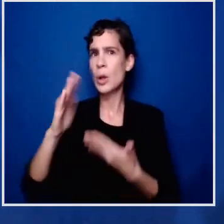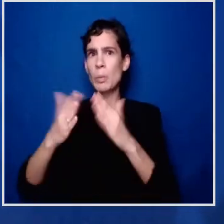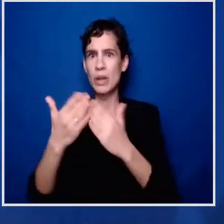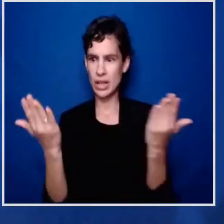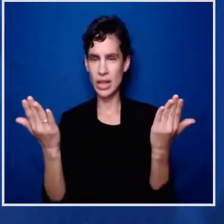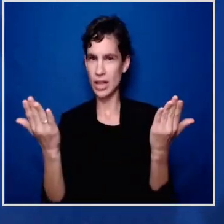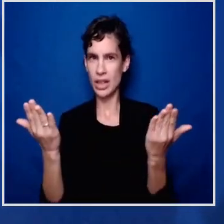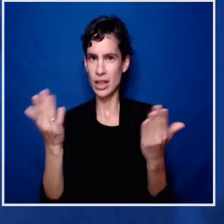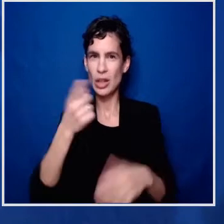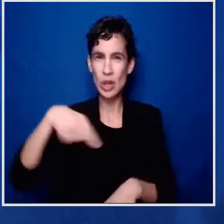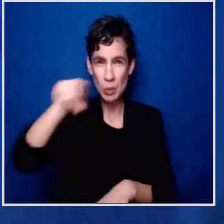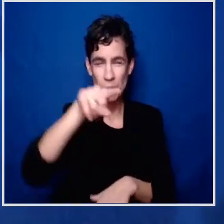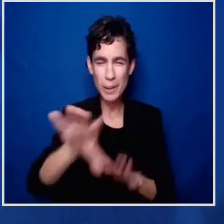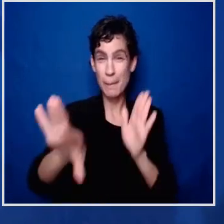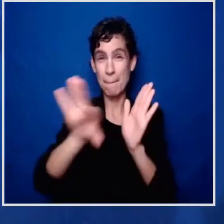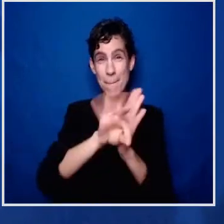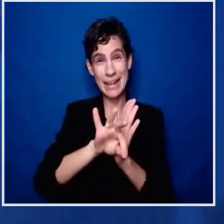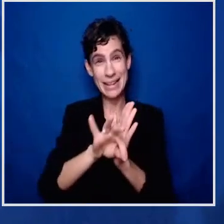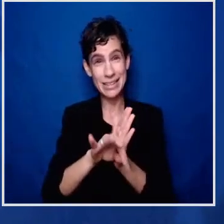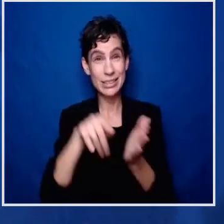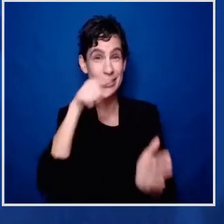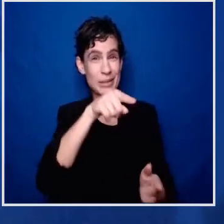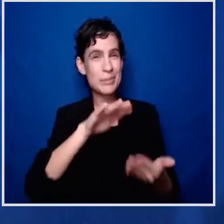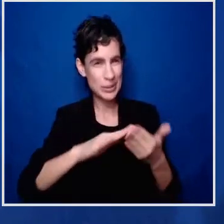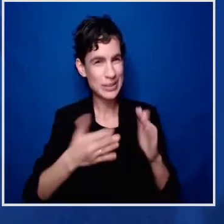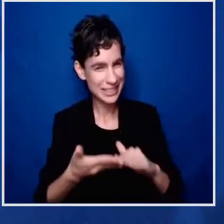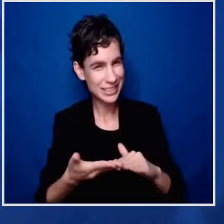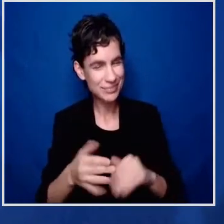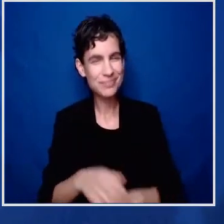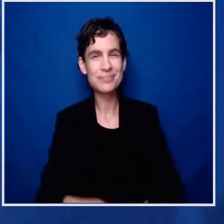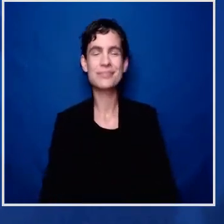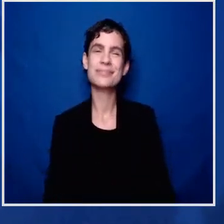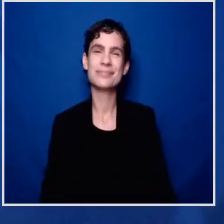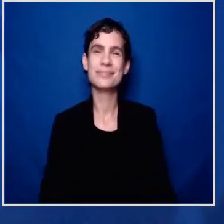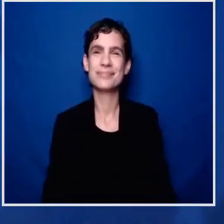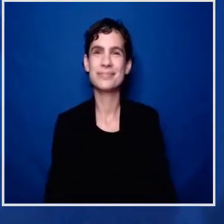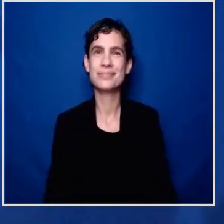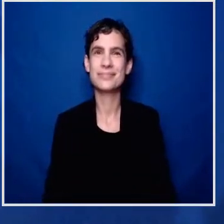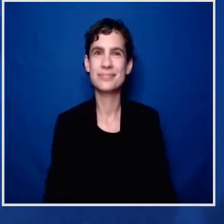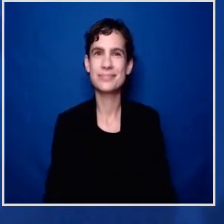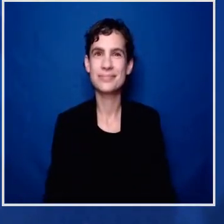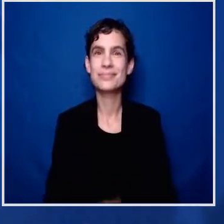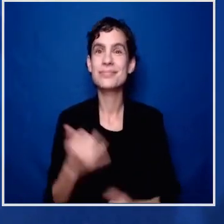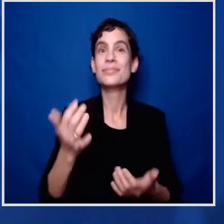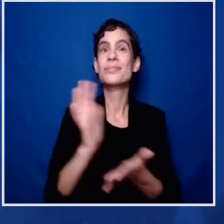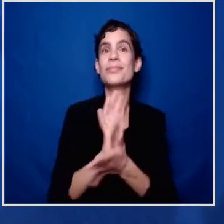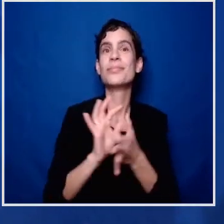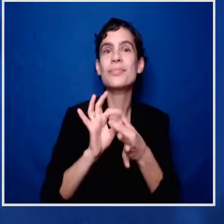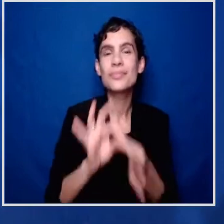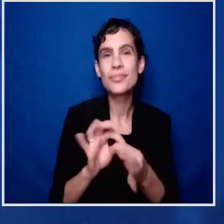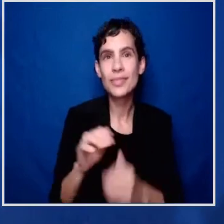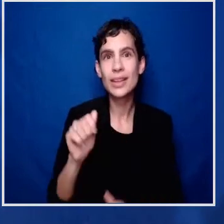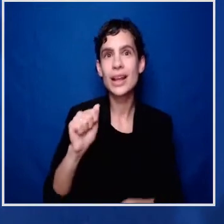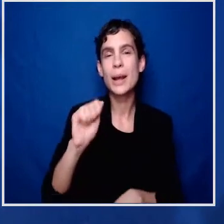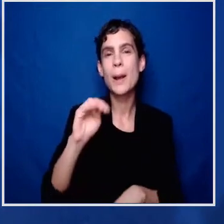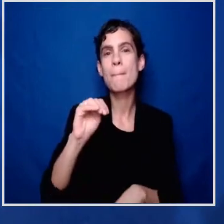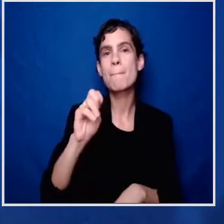TO JOIN ME IN WATCHING THIS